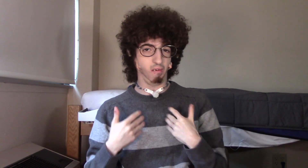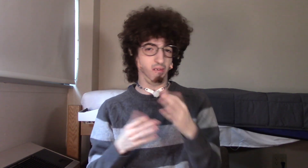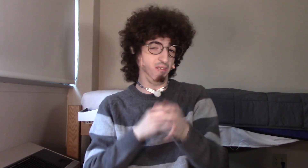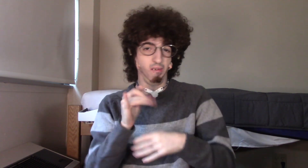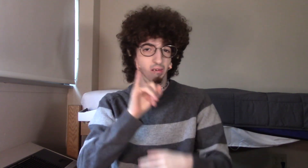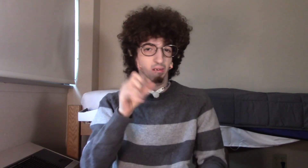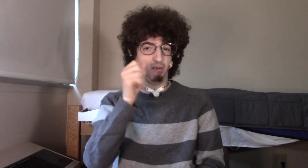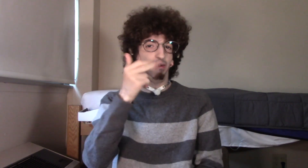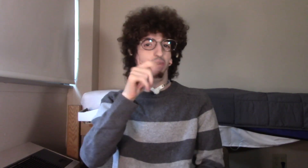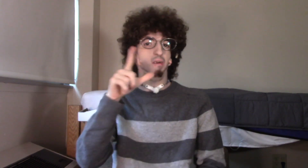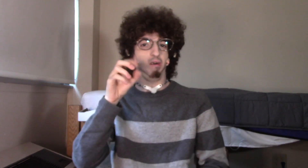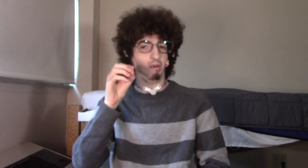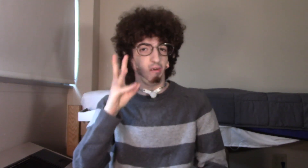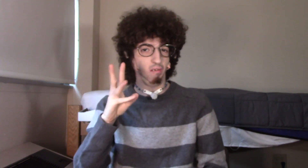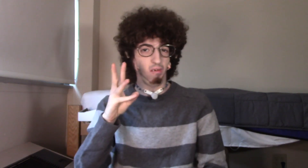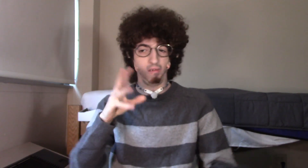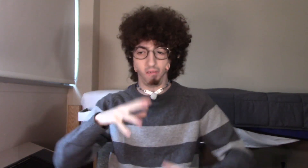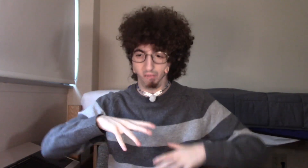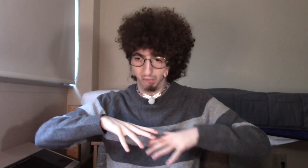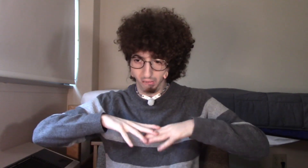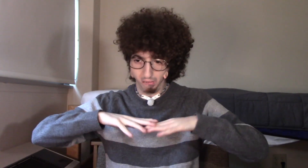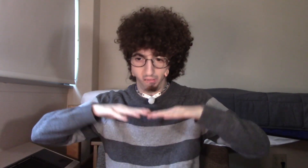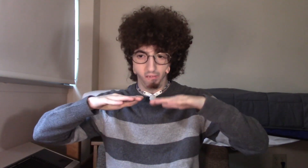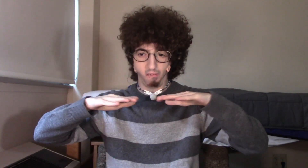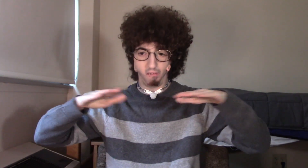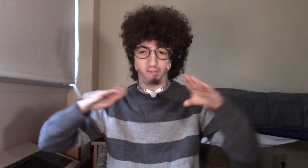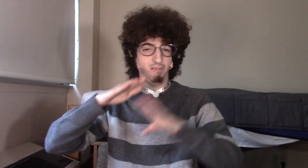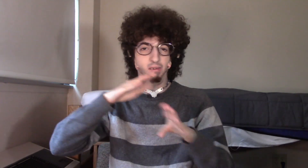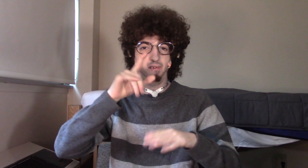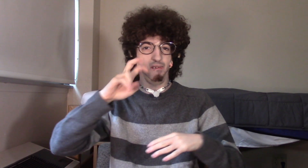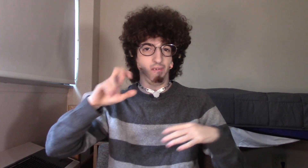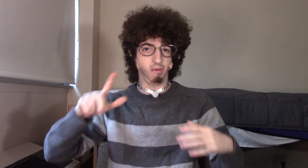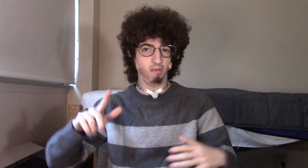Instead of just a shallow, base level..